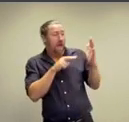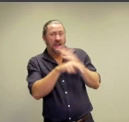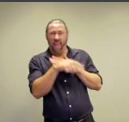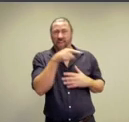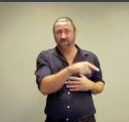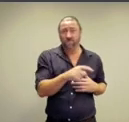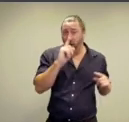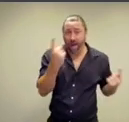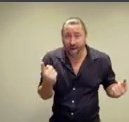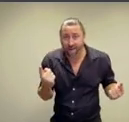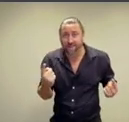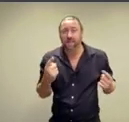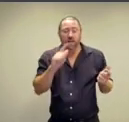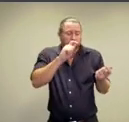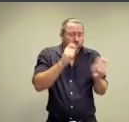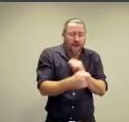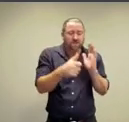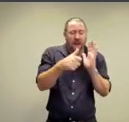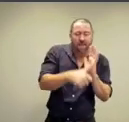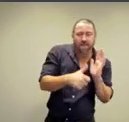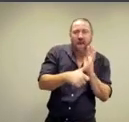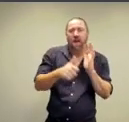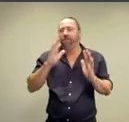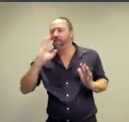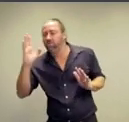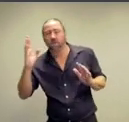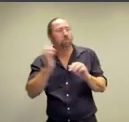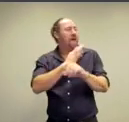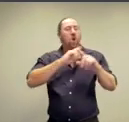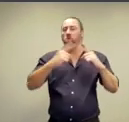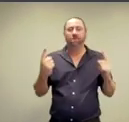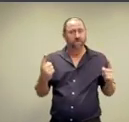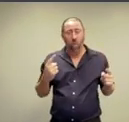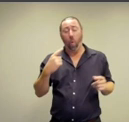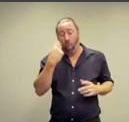jacket no matter how it is reimagined or restyled that